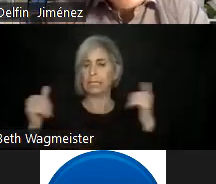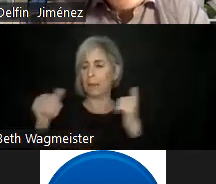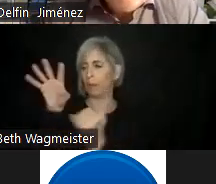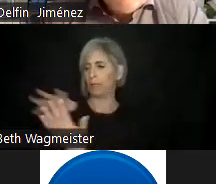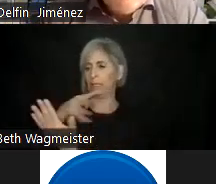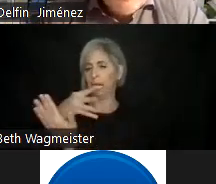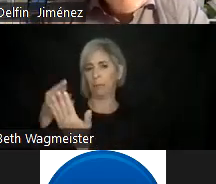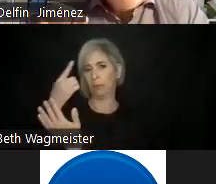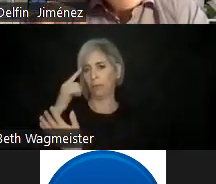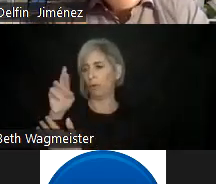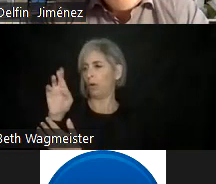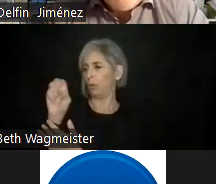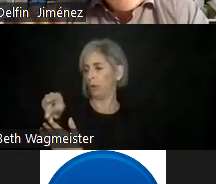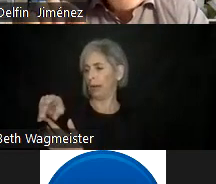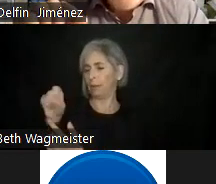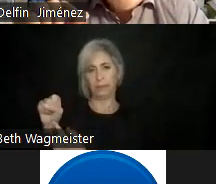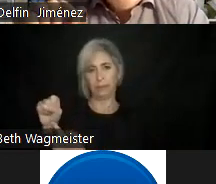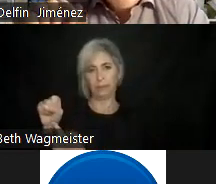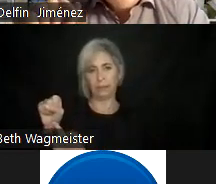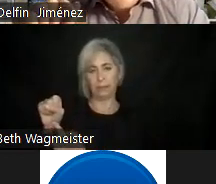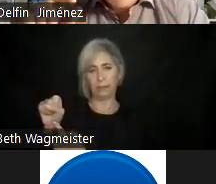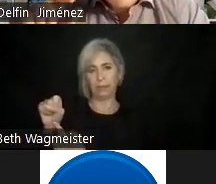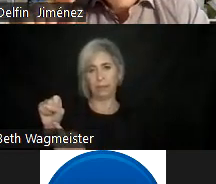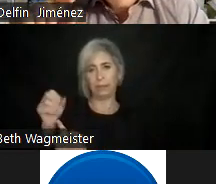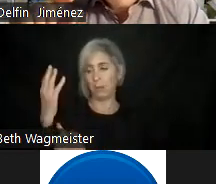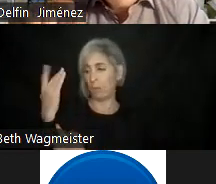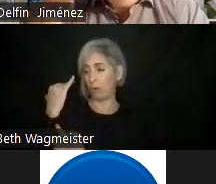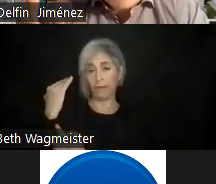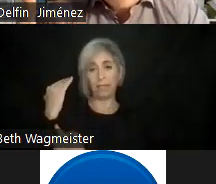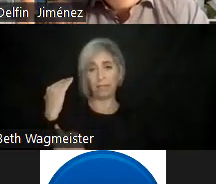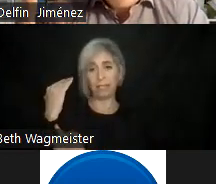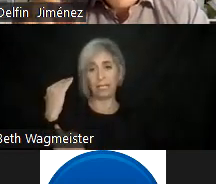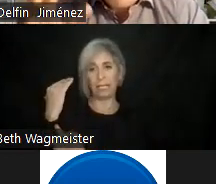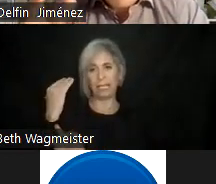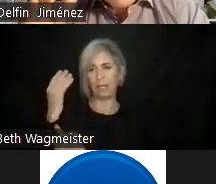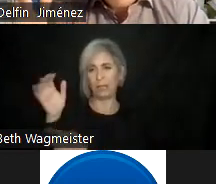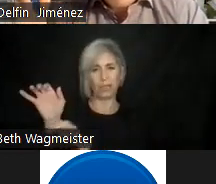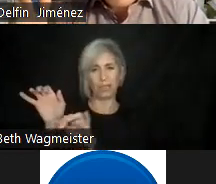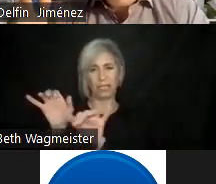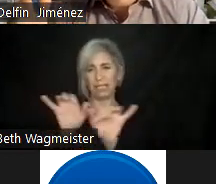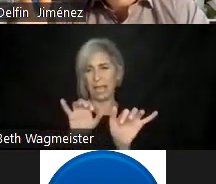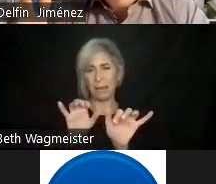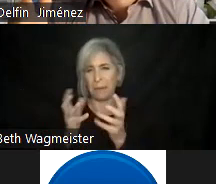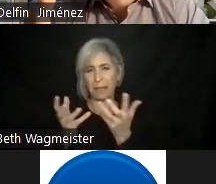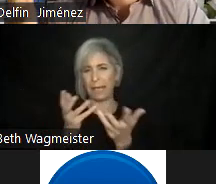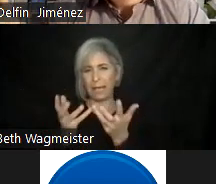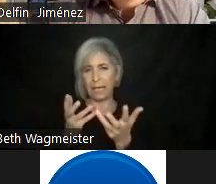ramps because previously it was in the same table and it is very little bit strange.